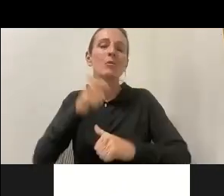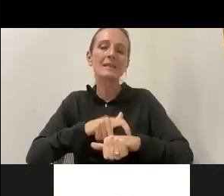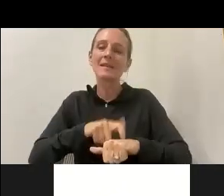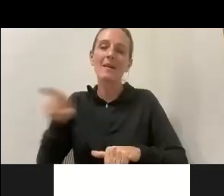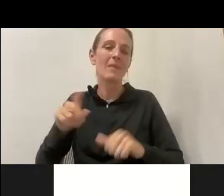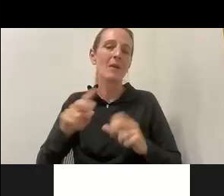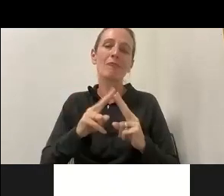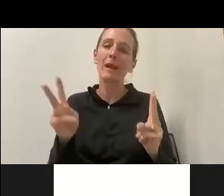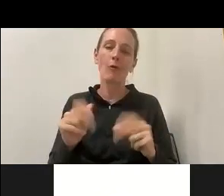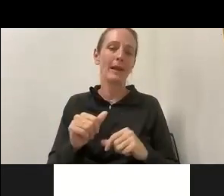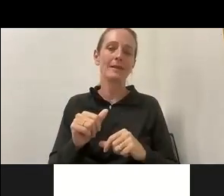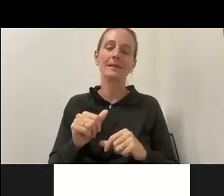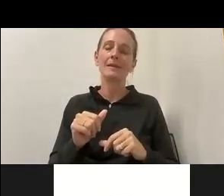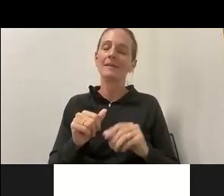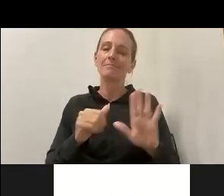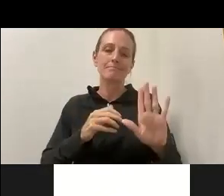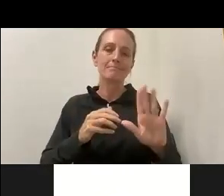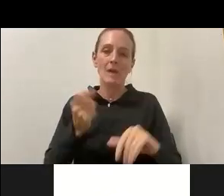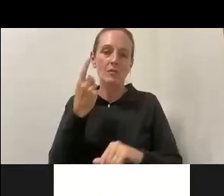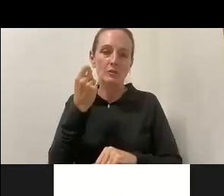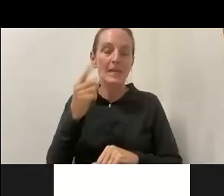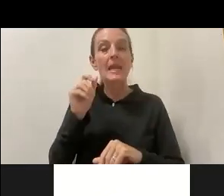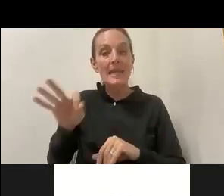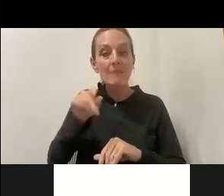very understanding as long as you communicate, you know, the status of your project.